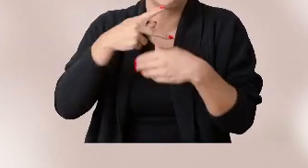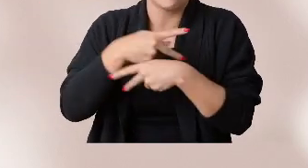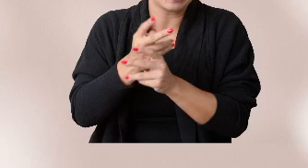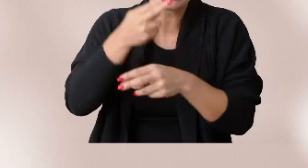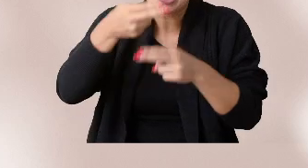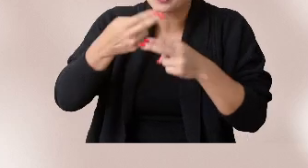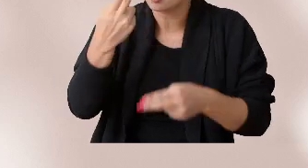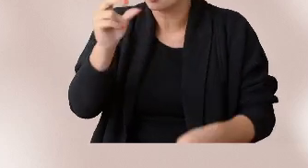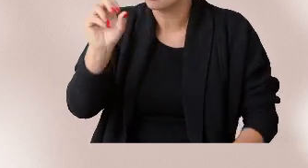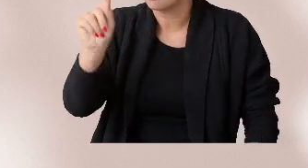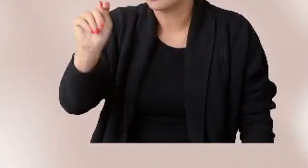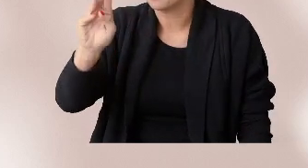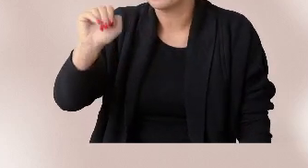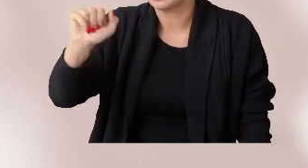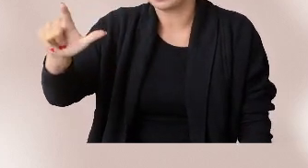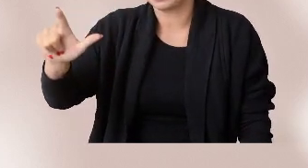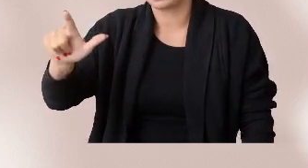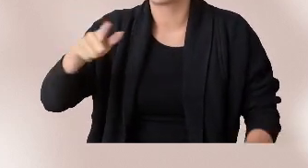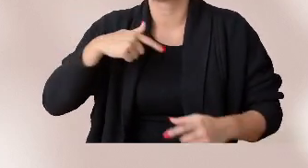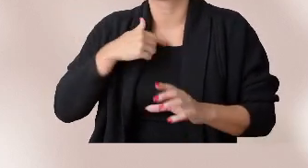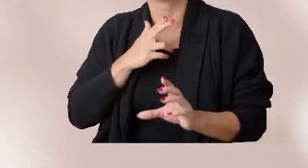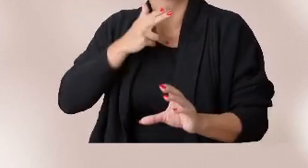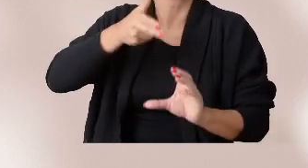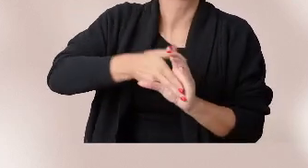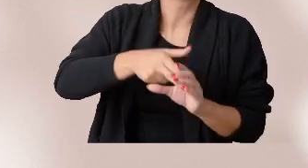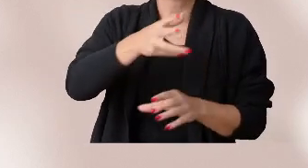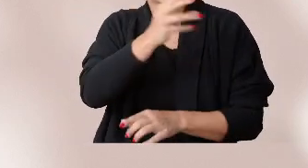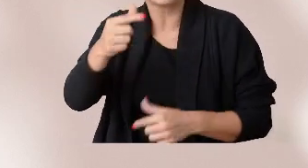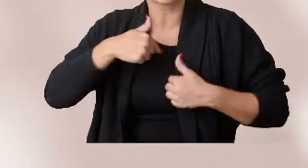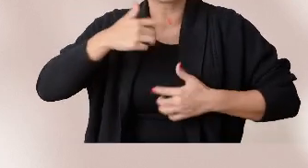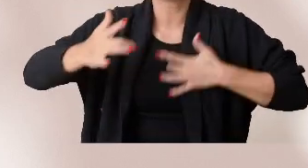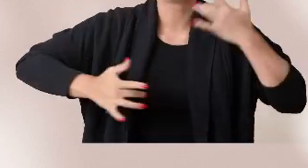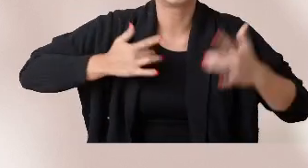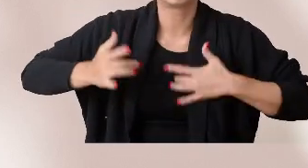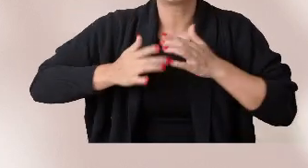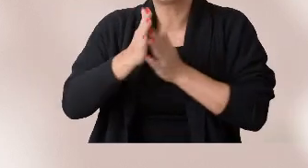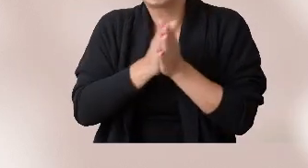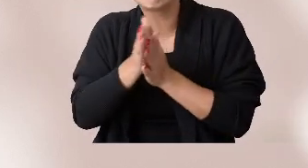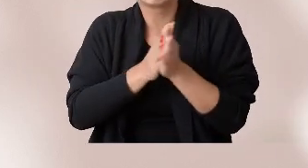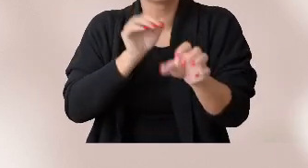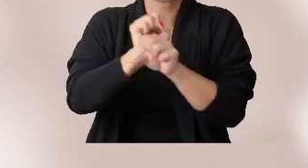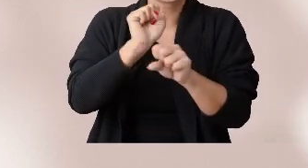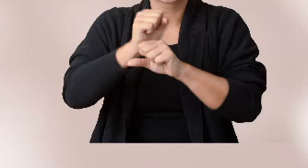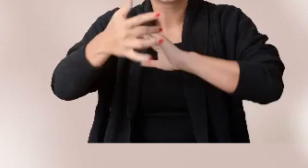And I came to the company very excited to work in a technology company.